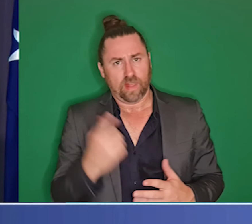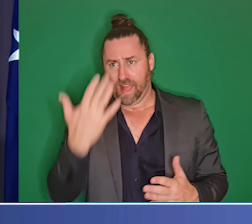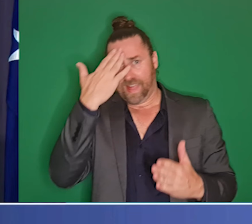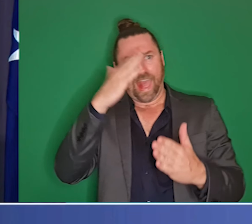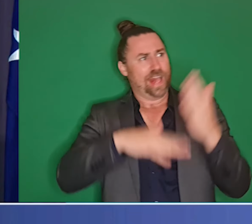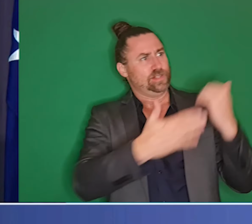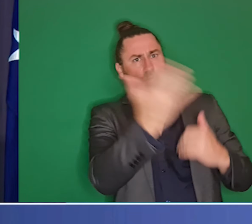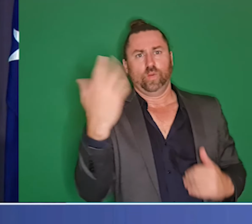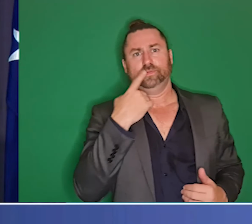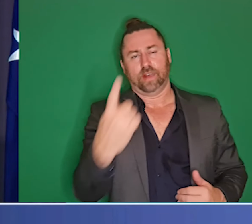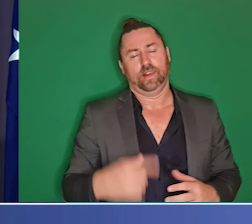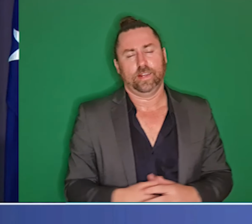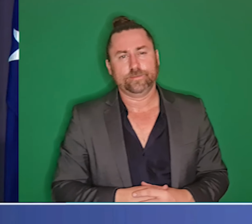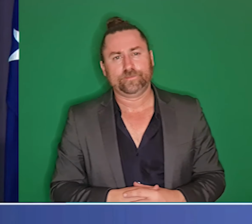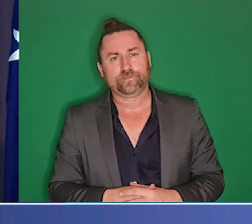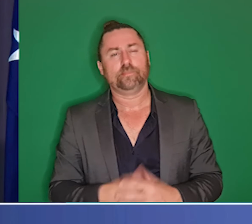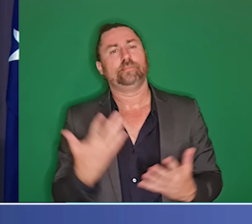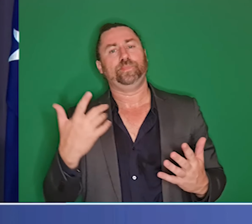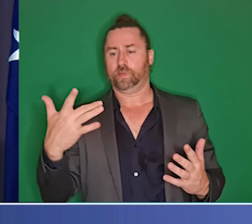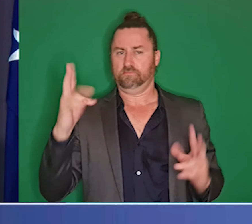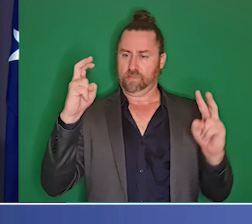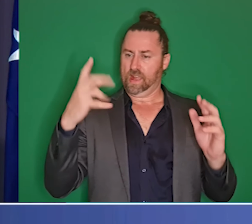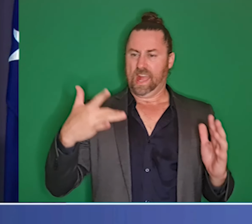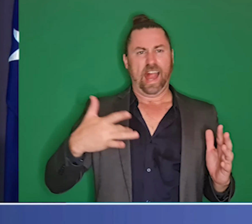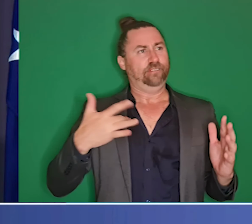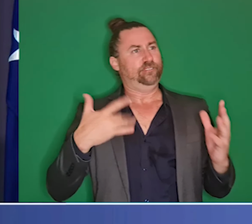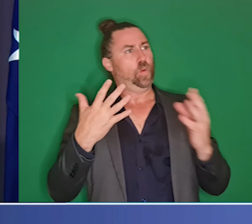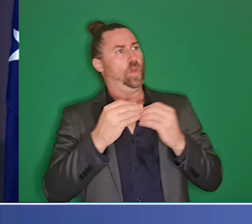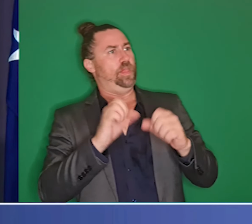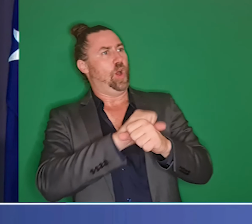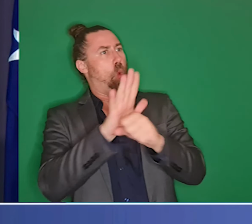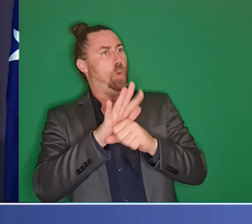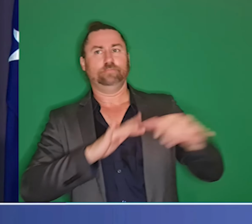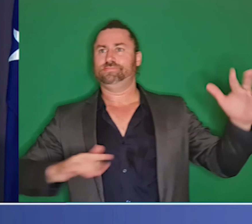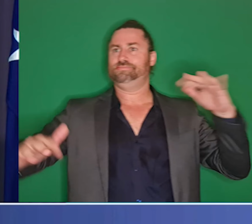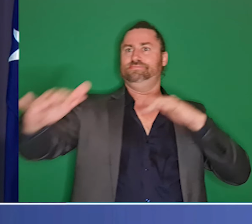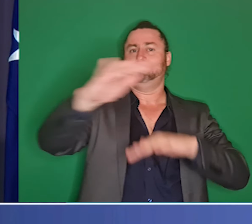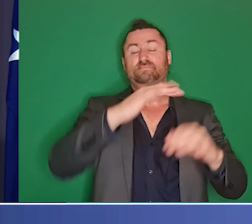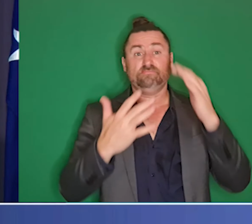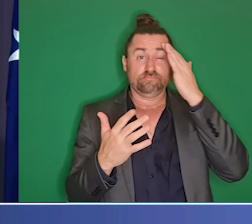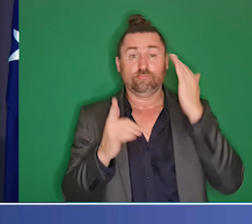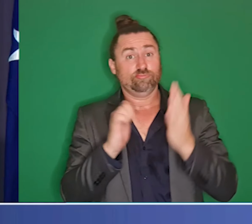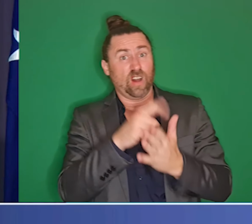In terms of your other question about living with COVID, it's a live issue. And I think we need to really start thinking about that.